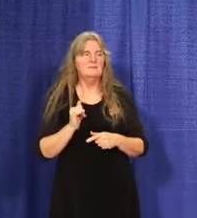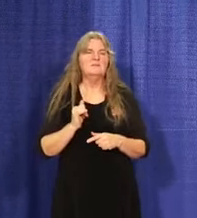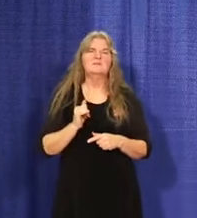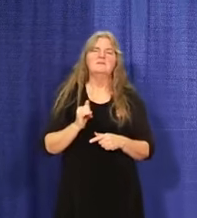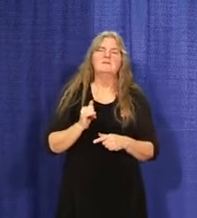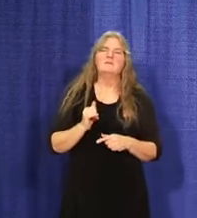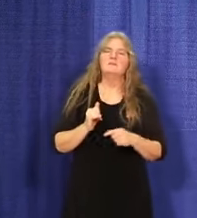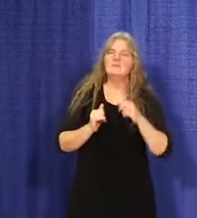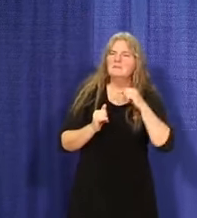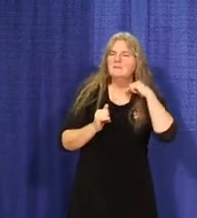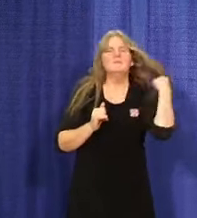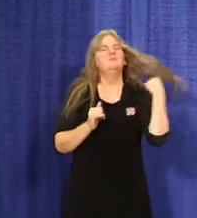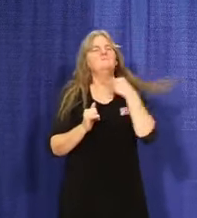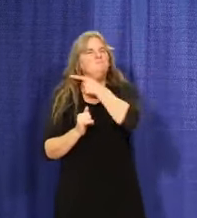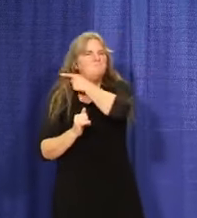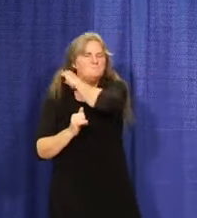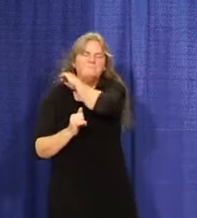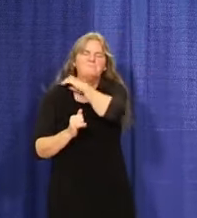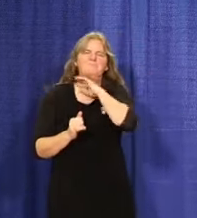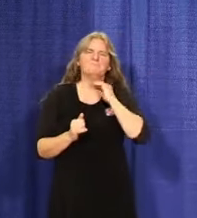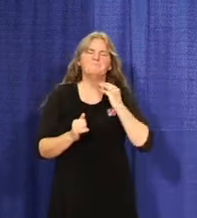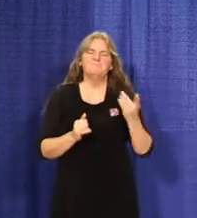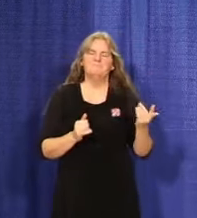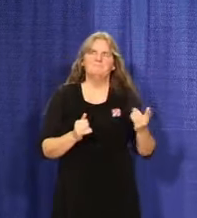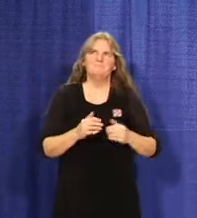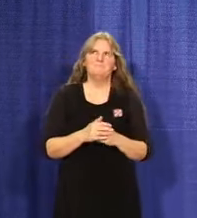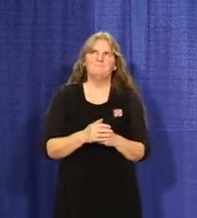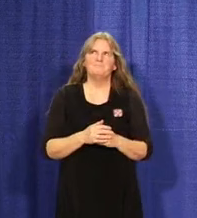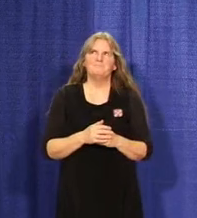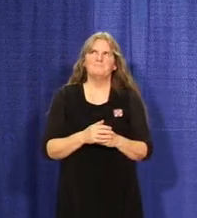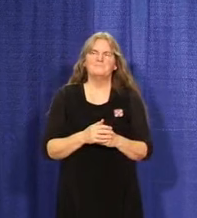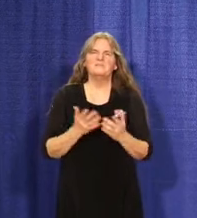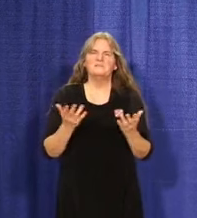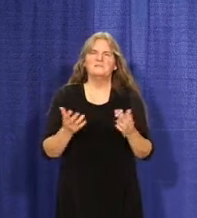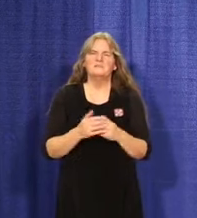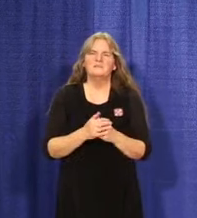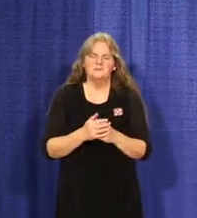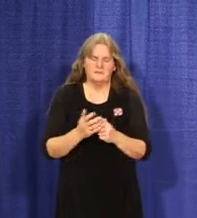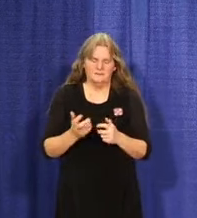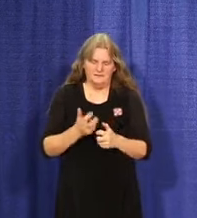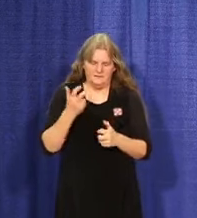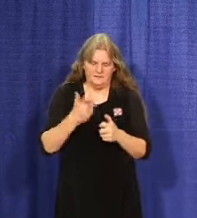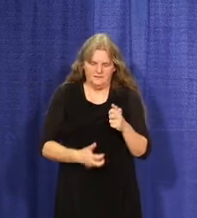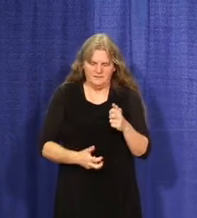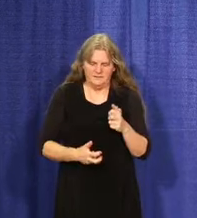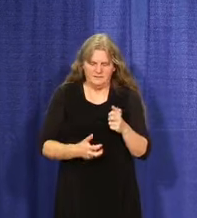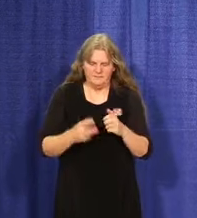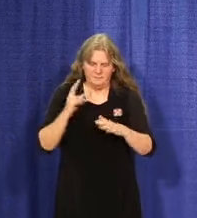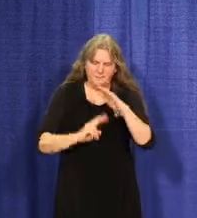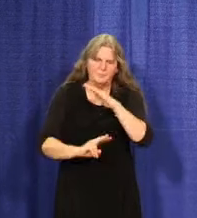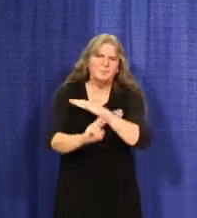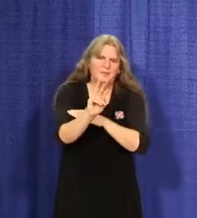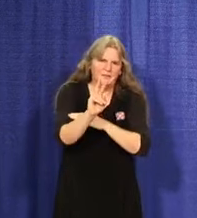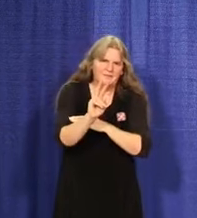Well, yeah, it is a difficult thing, a really difficult thing to predict of course in terms of